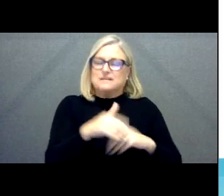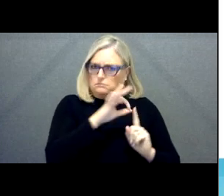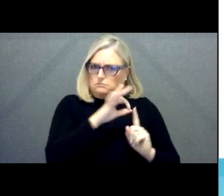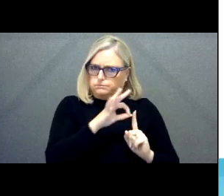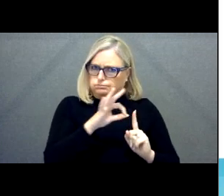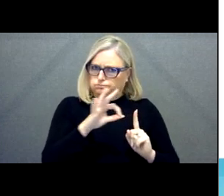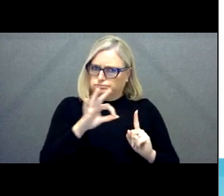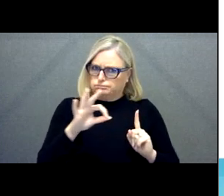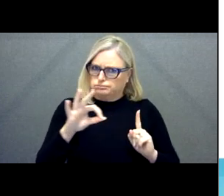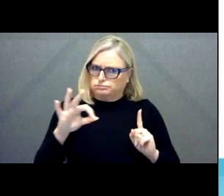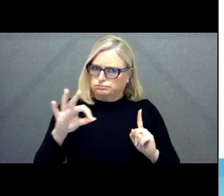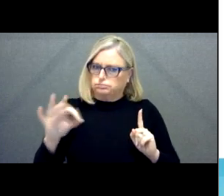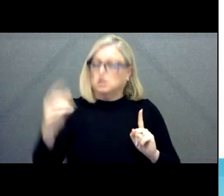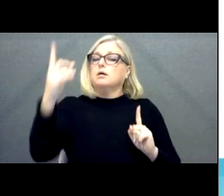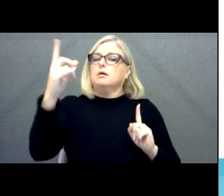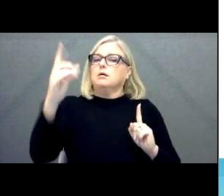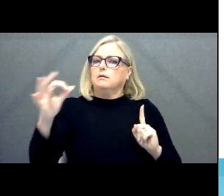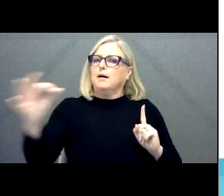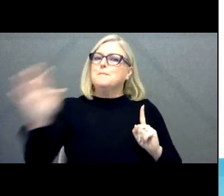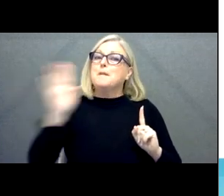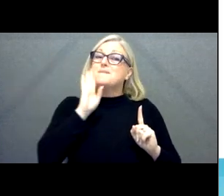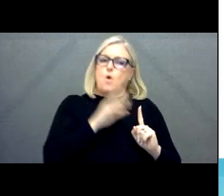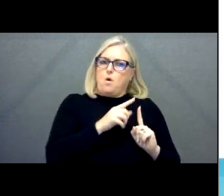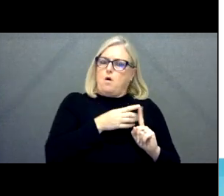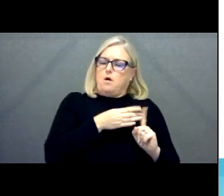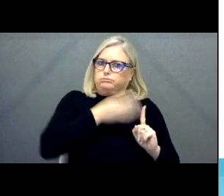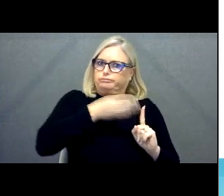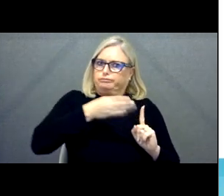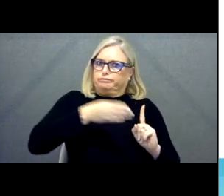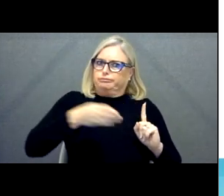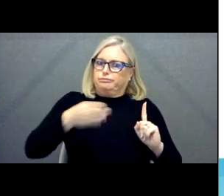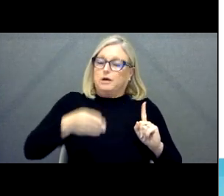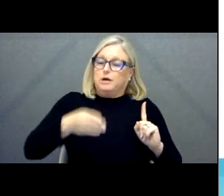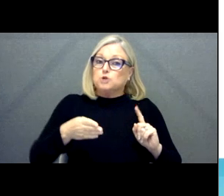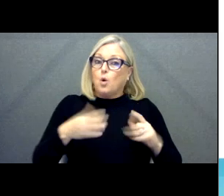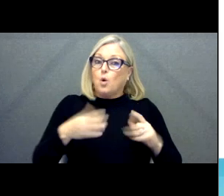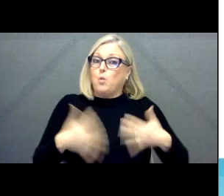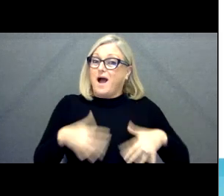all of the other quality of life outcomes as well so that is published on our Courts website now